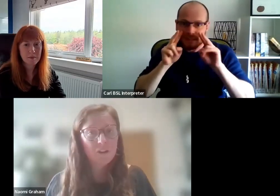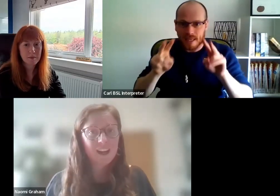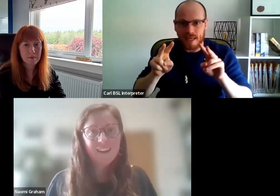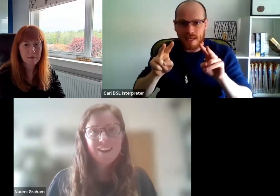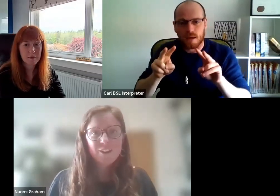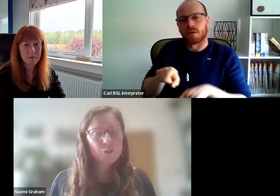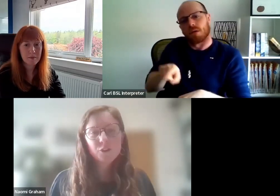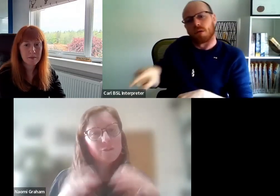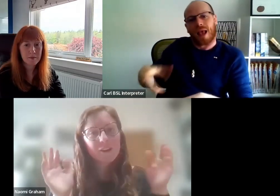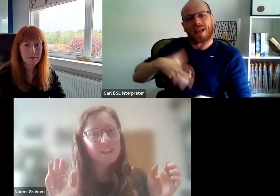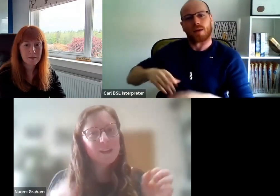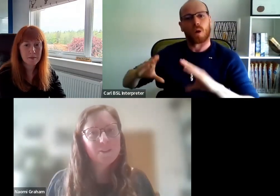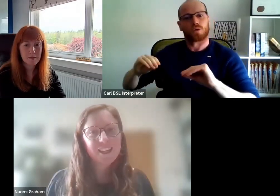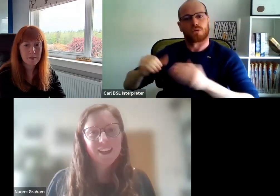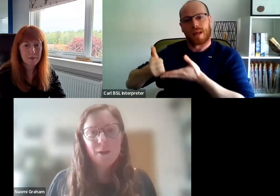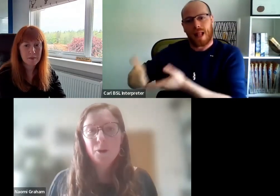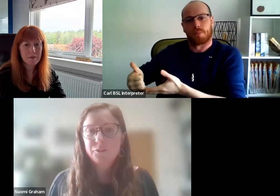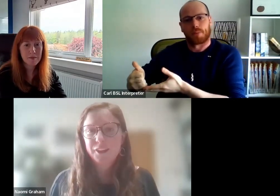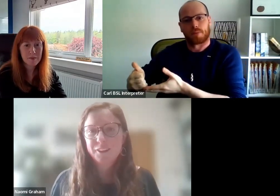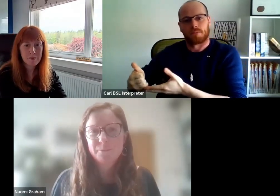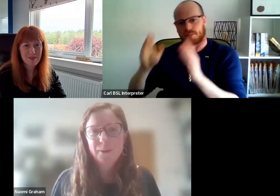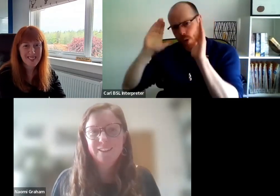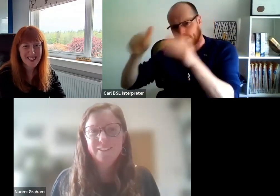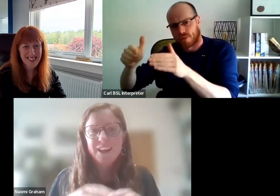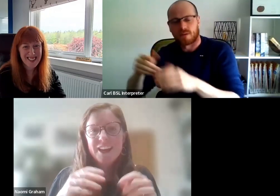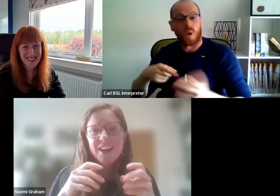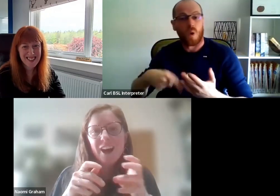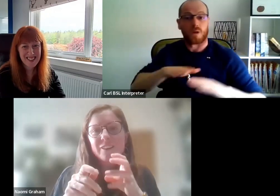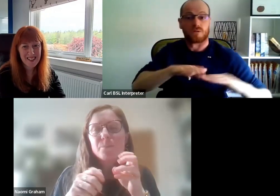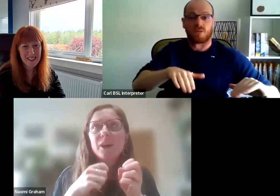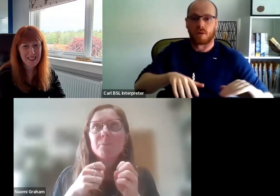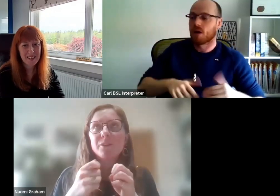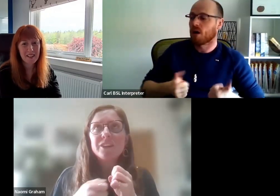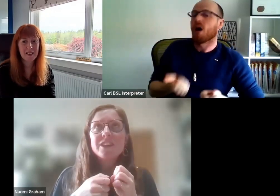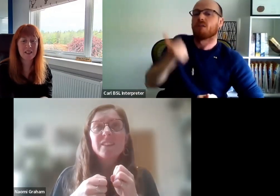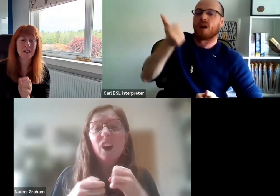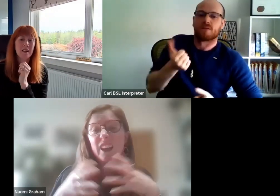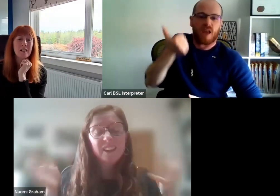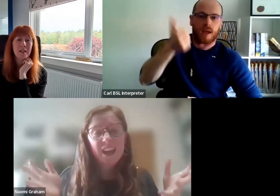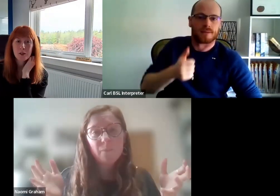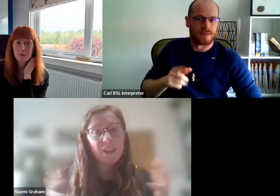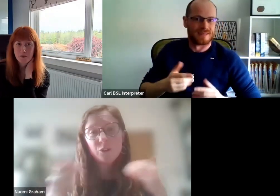great. Children are very accepting, often compared to us, but and with fidgets I think they help,